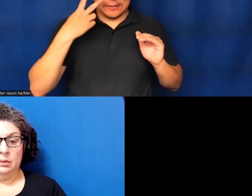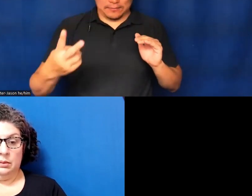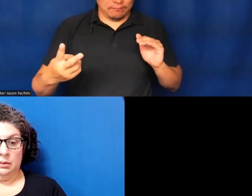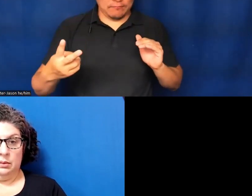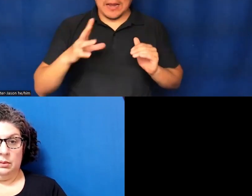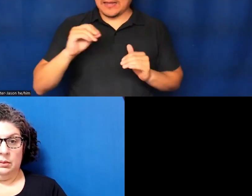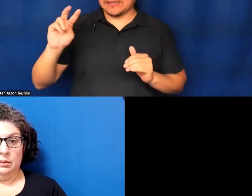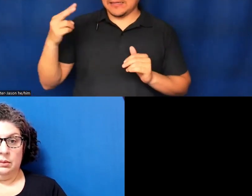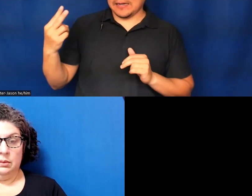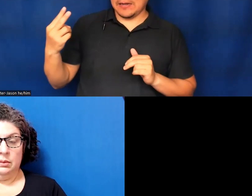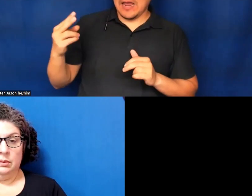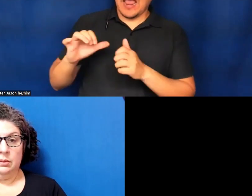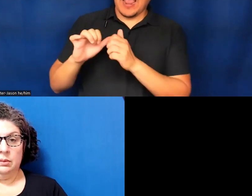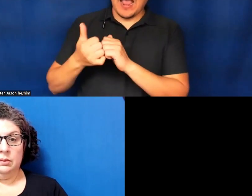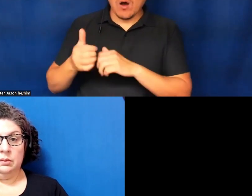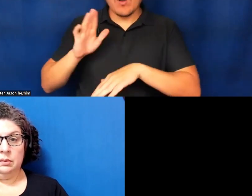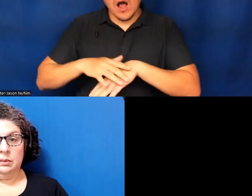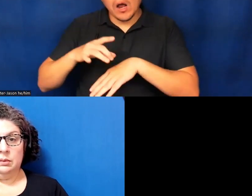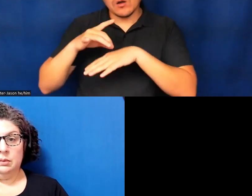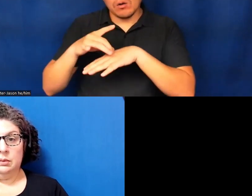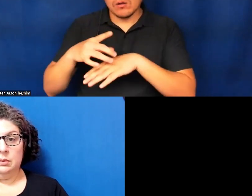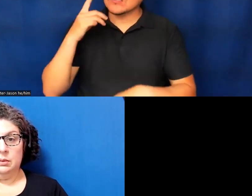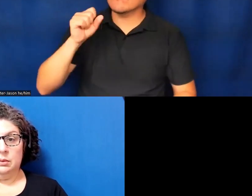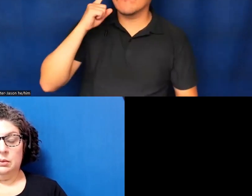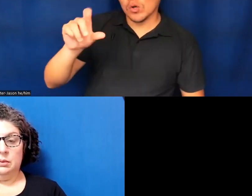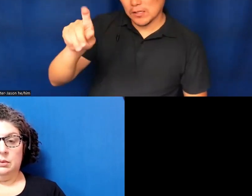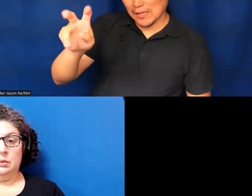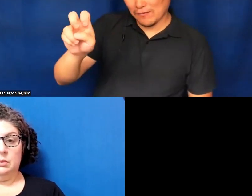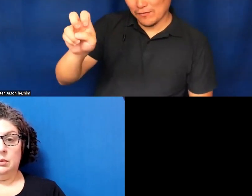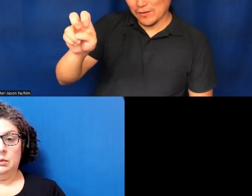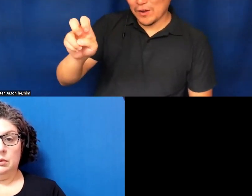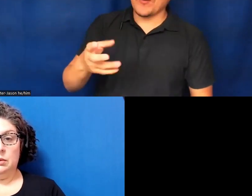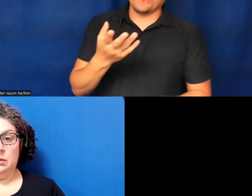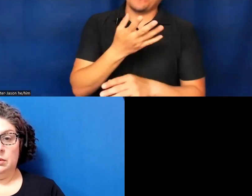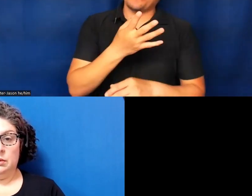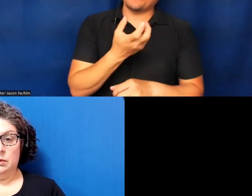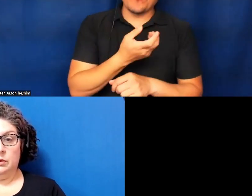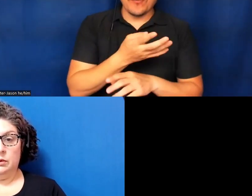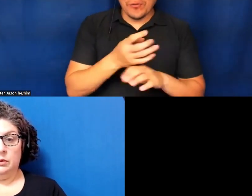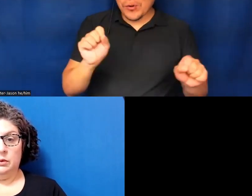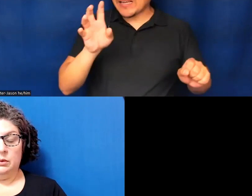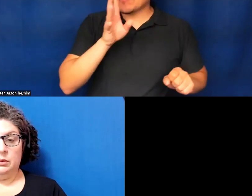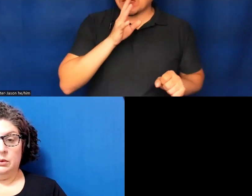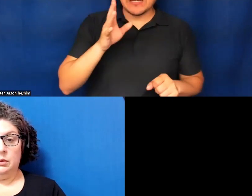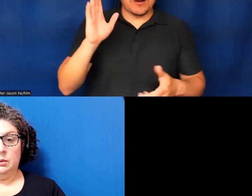And second of all, how on earth, this is for Steve on free speech versus non-discrimination